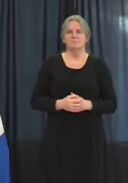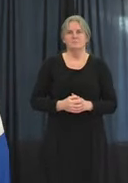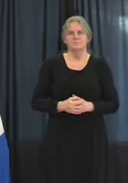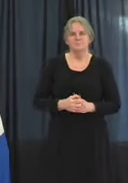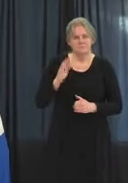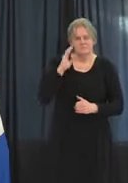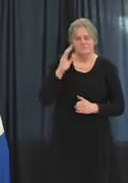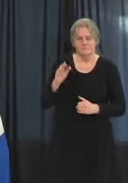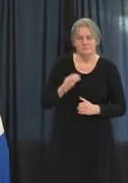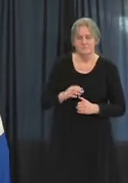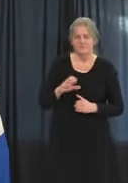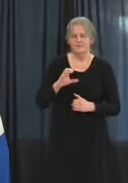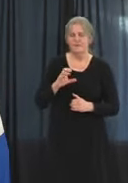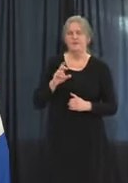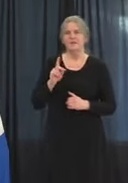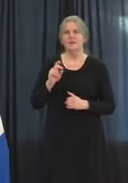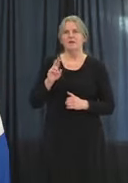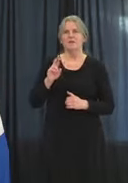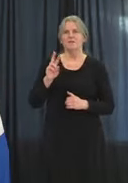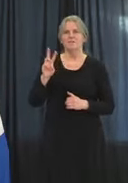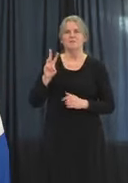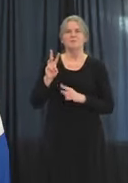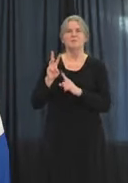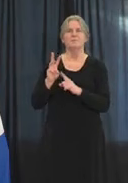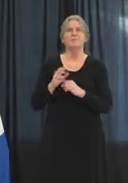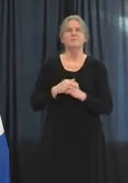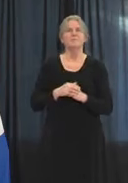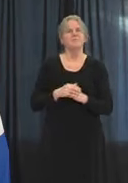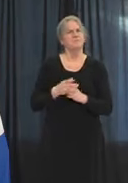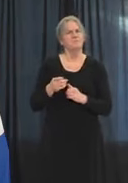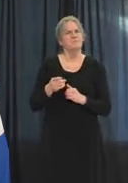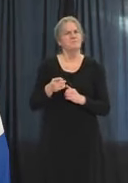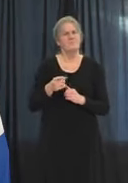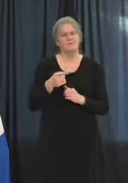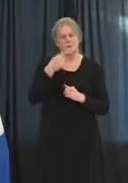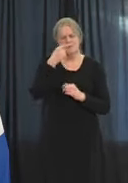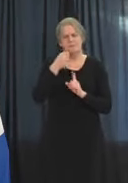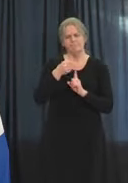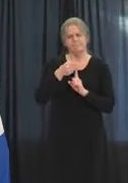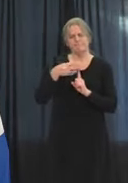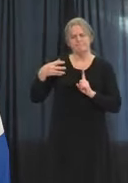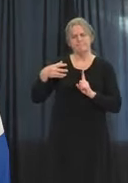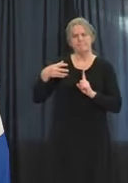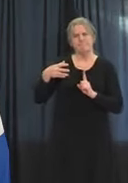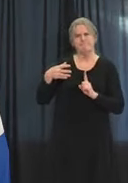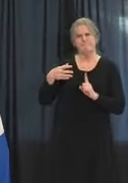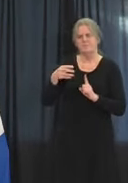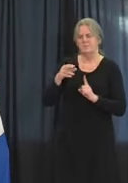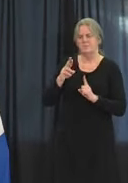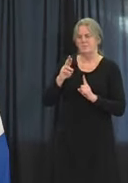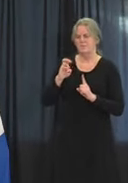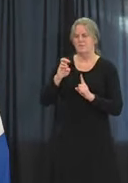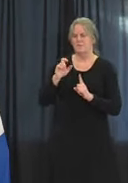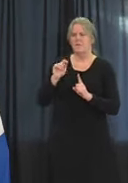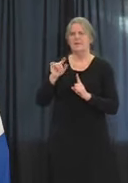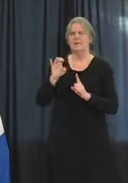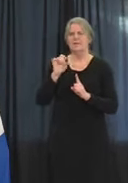Writ. Can you expand on the release